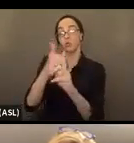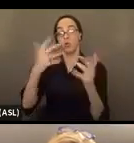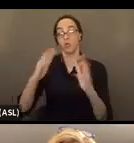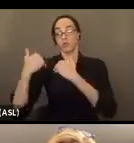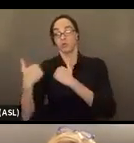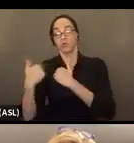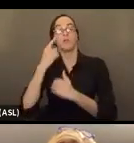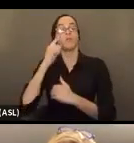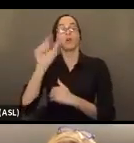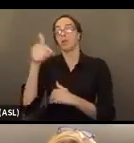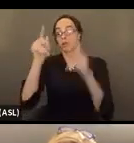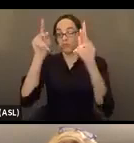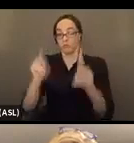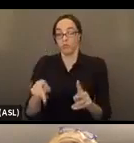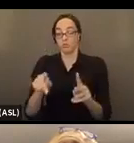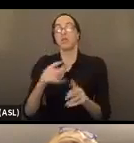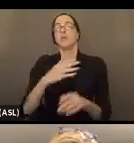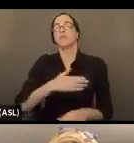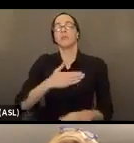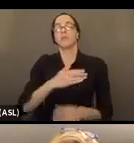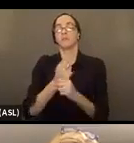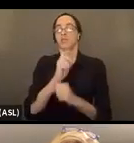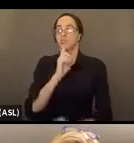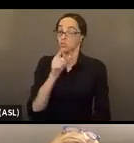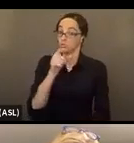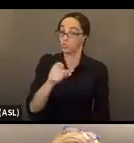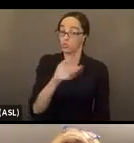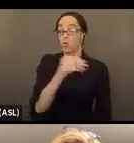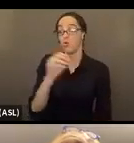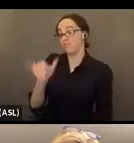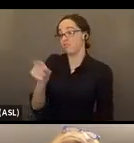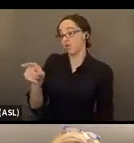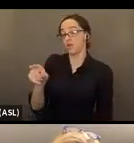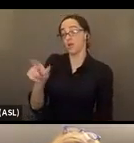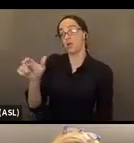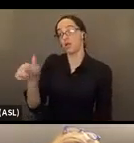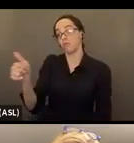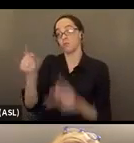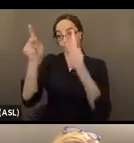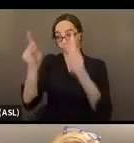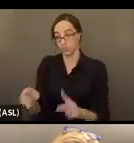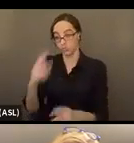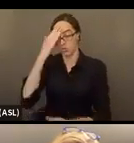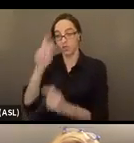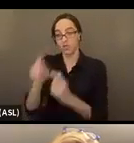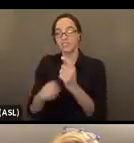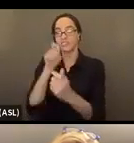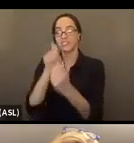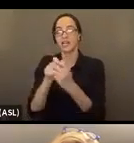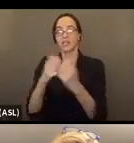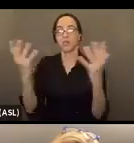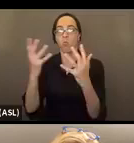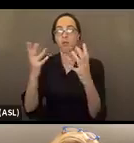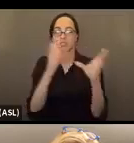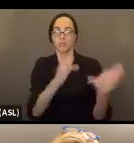be sure that you and that person know exactly what those plans are in case of an emergency